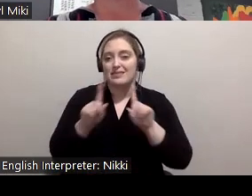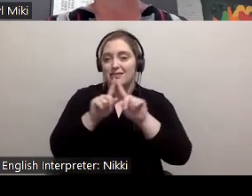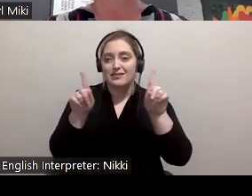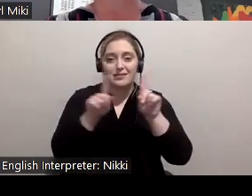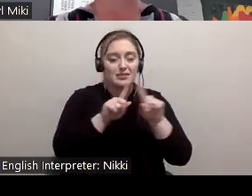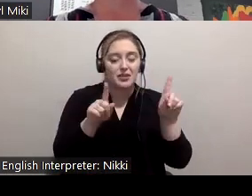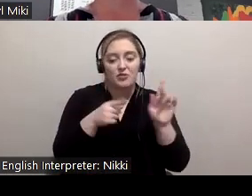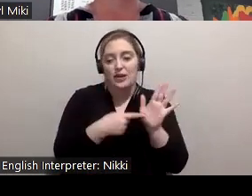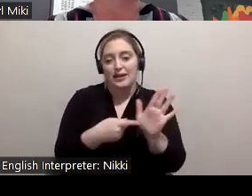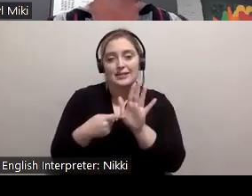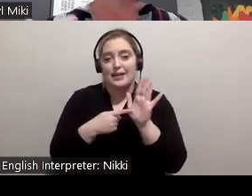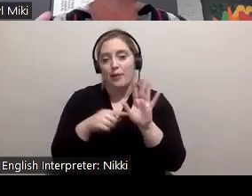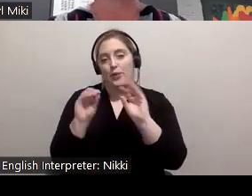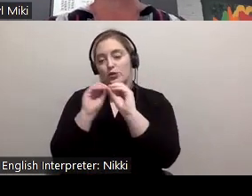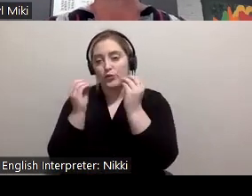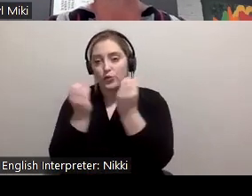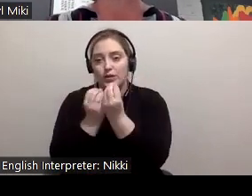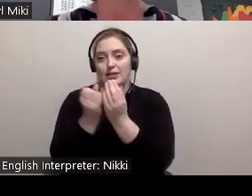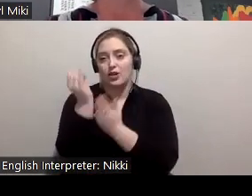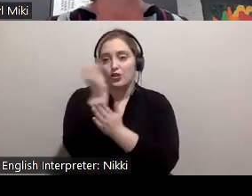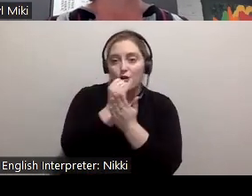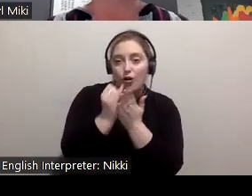organization does and the kinds of work that you've described